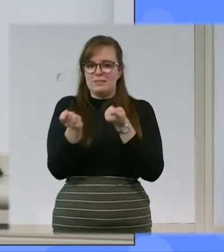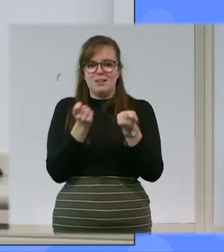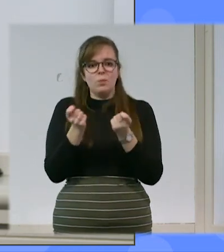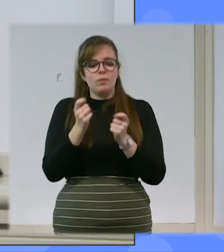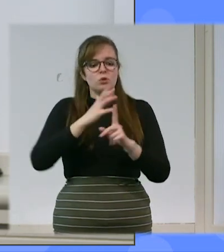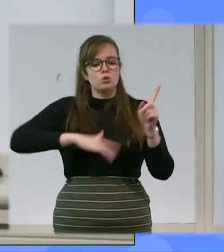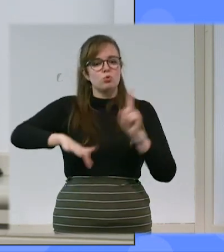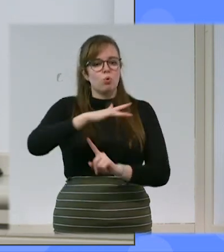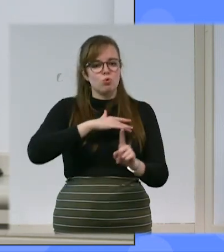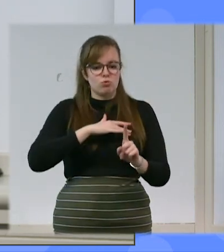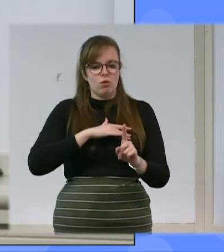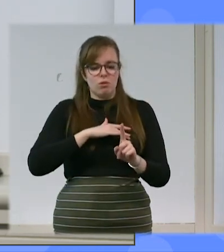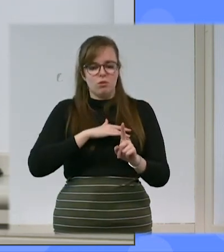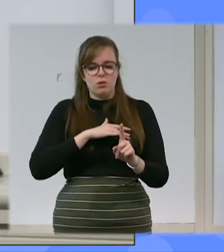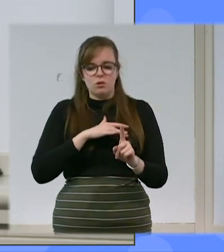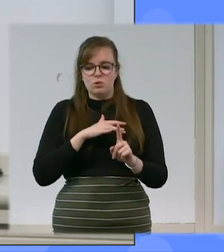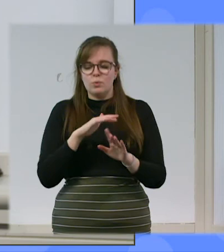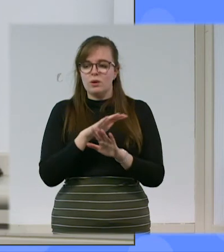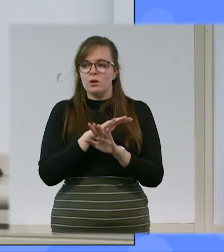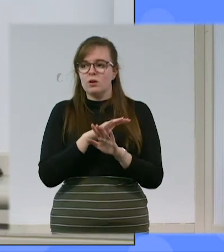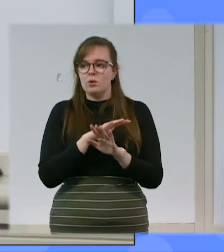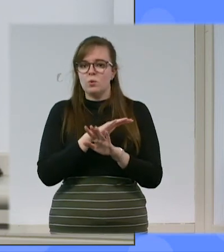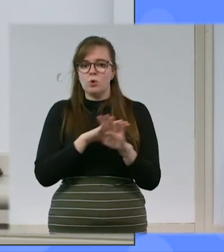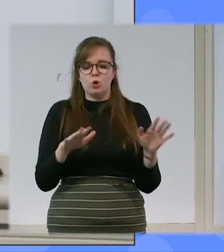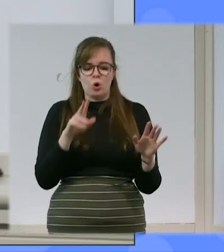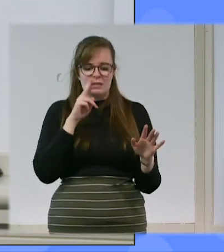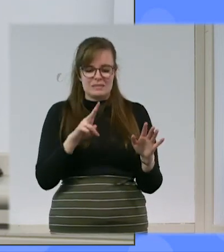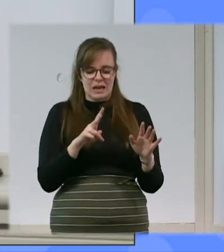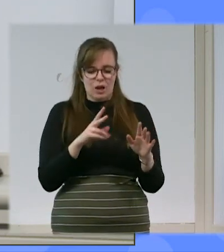environmental terms so Nord we're no longer seeing misleading signals that